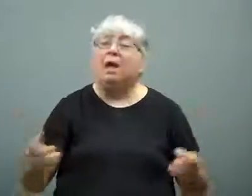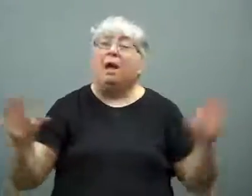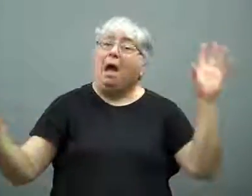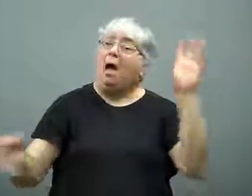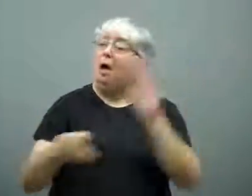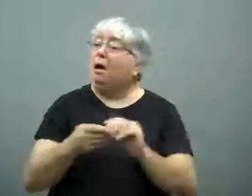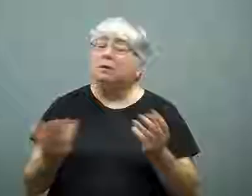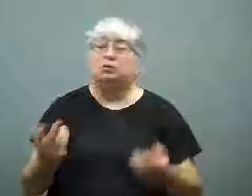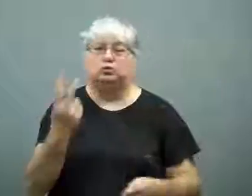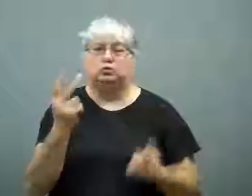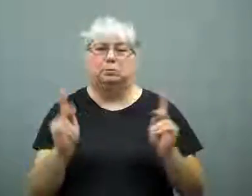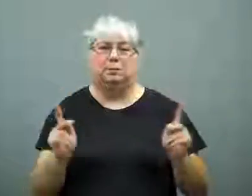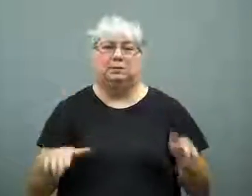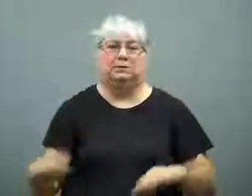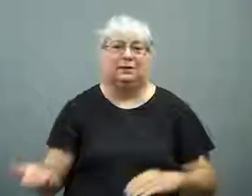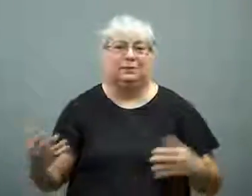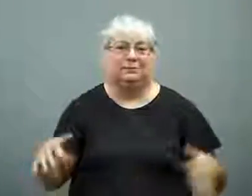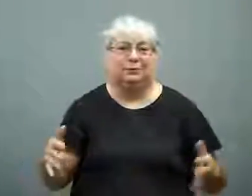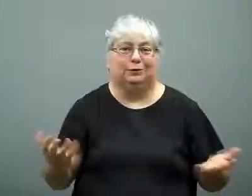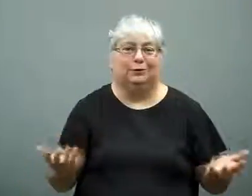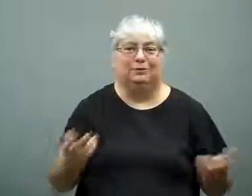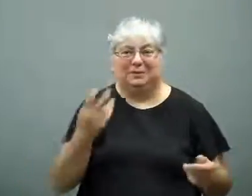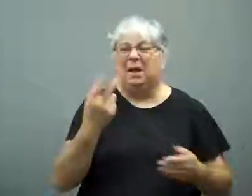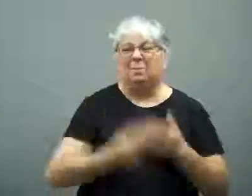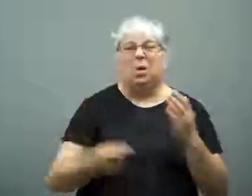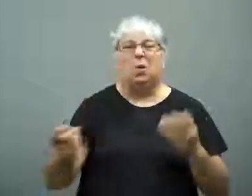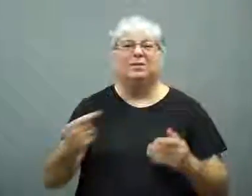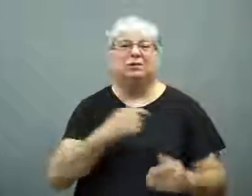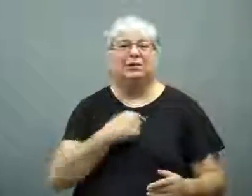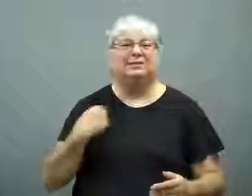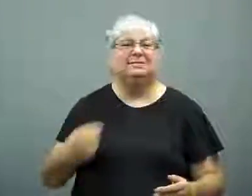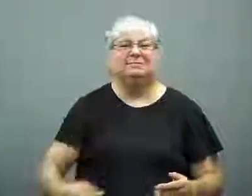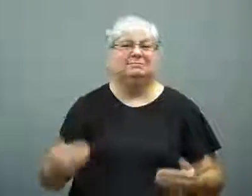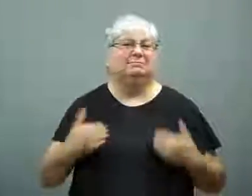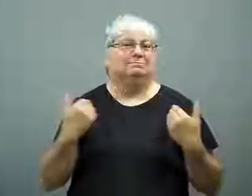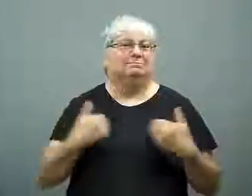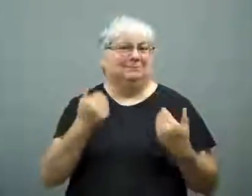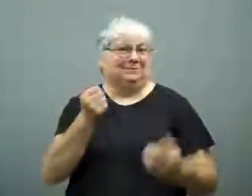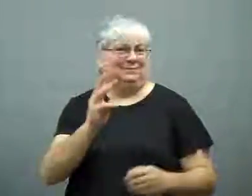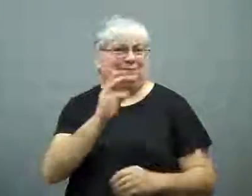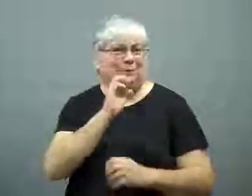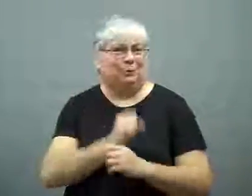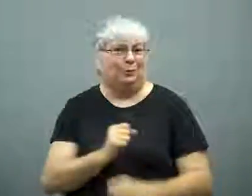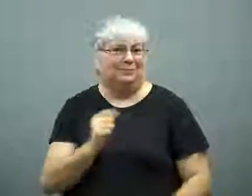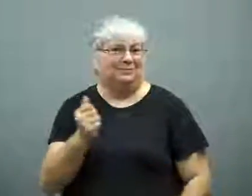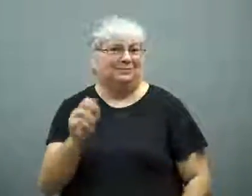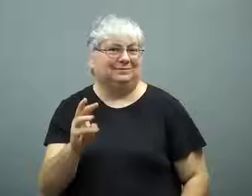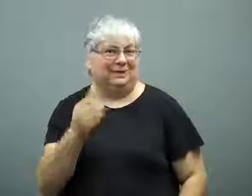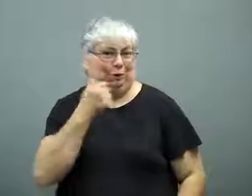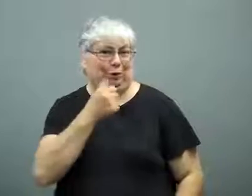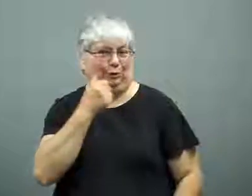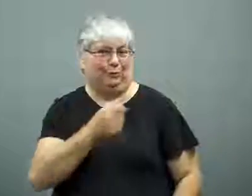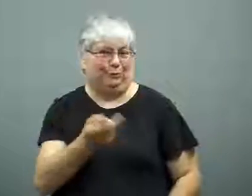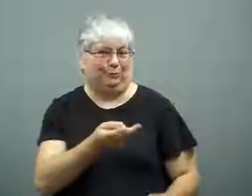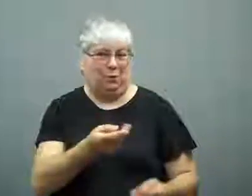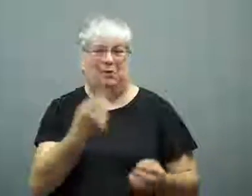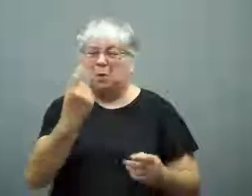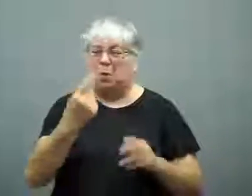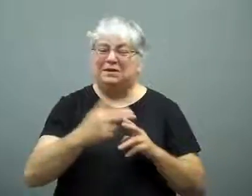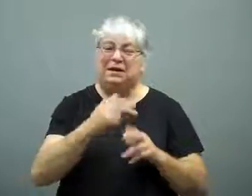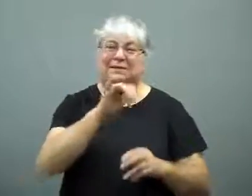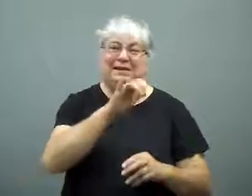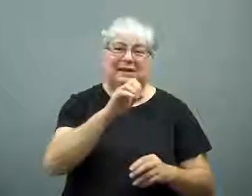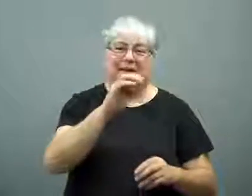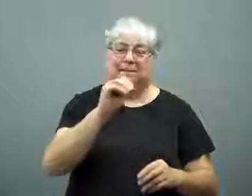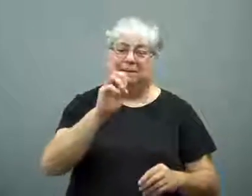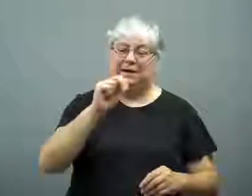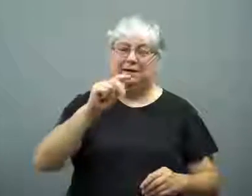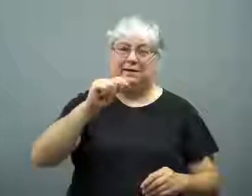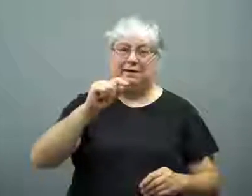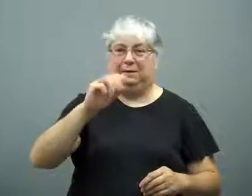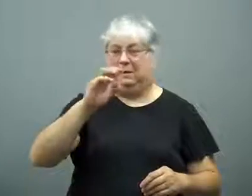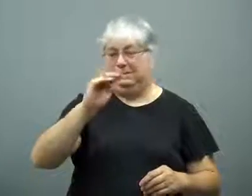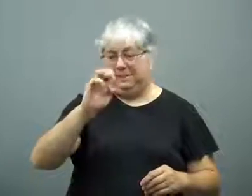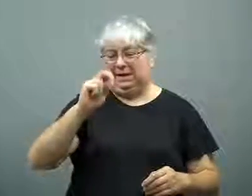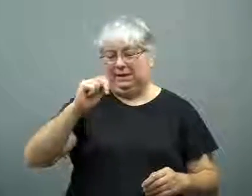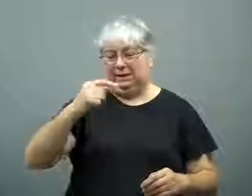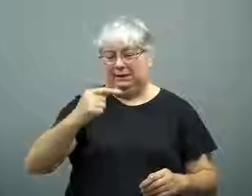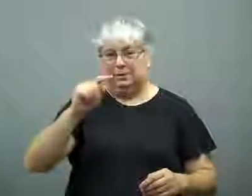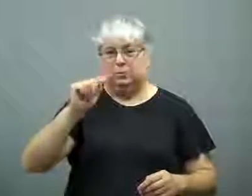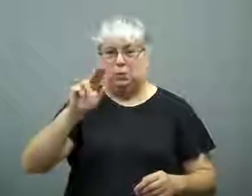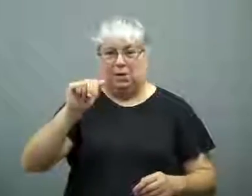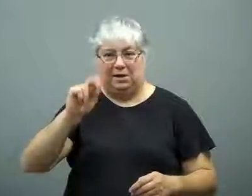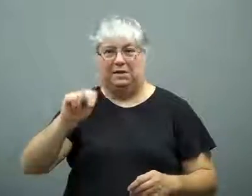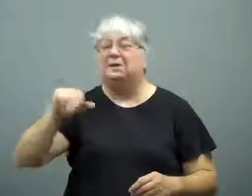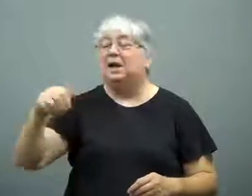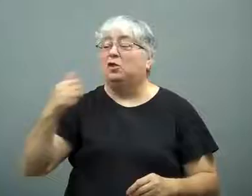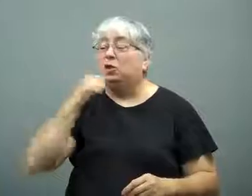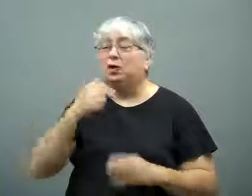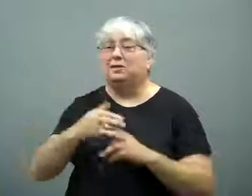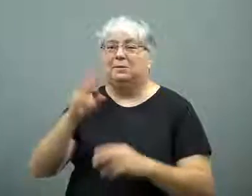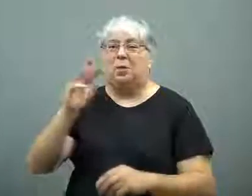Only two people died. They were both 16 year old Chinese girls.